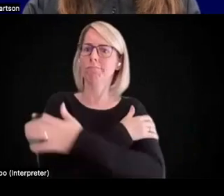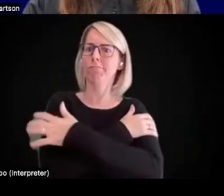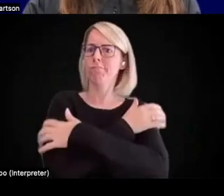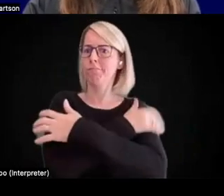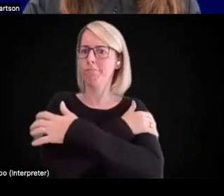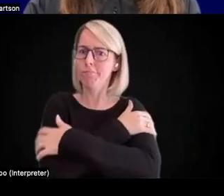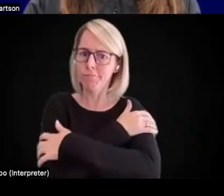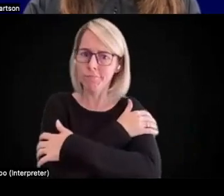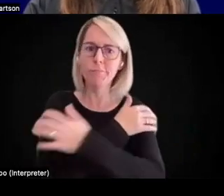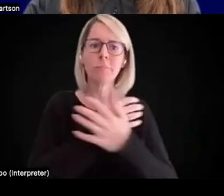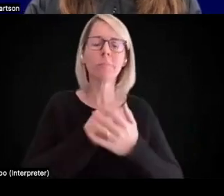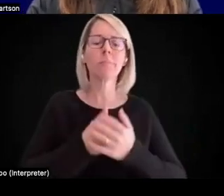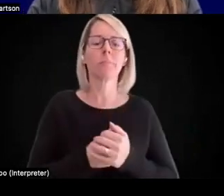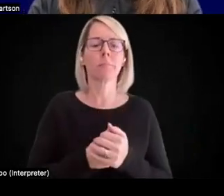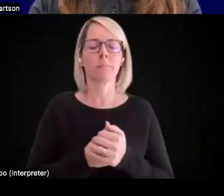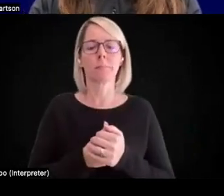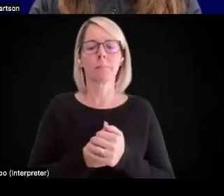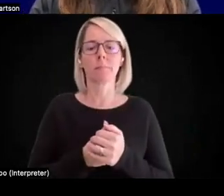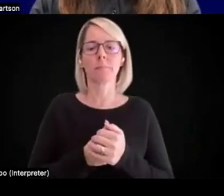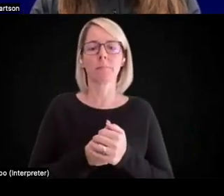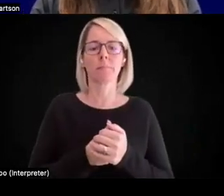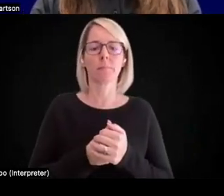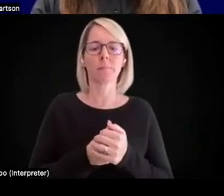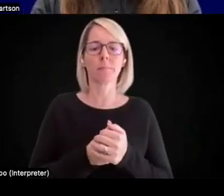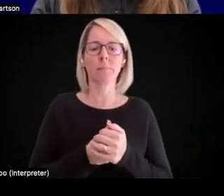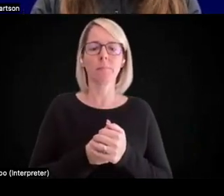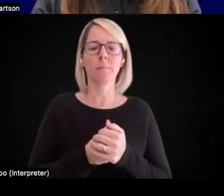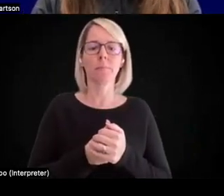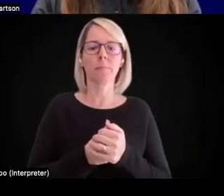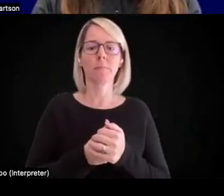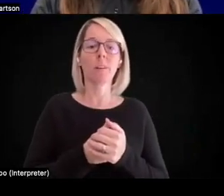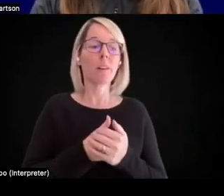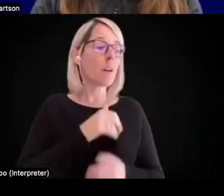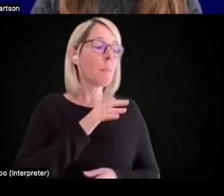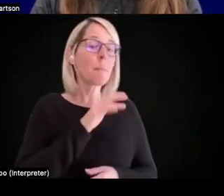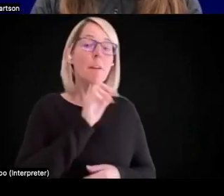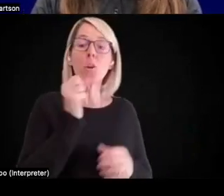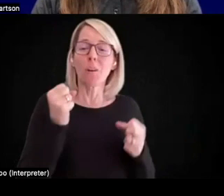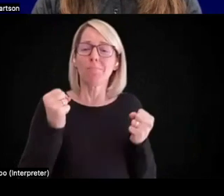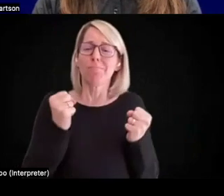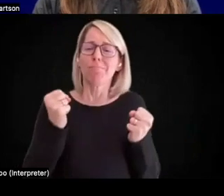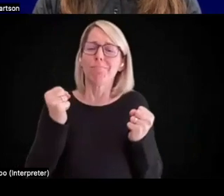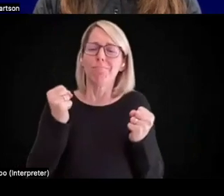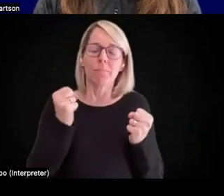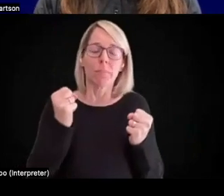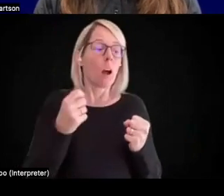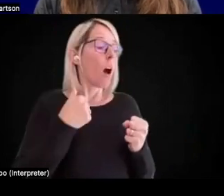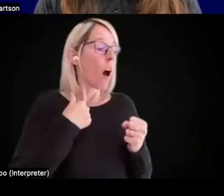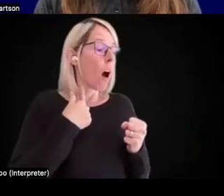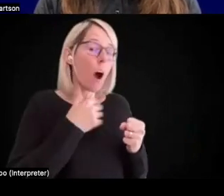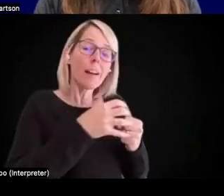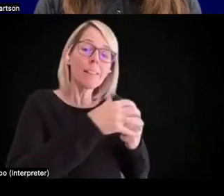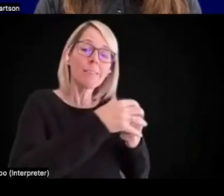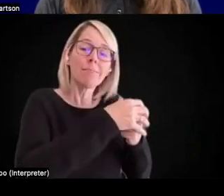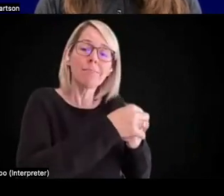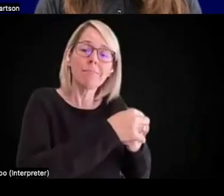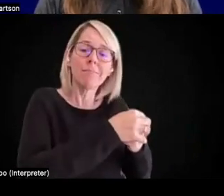maybe I put my hands next to your little fists and I clench them in the same way and I shudder in the